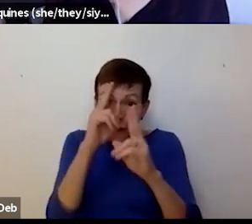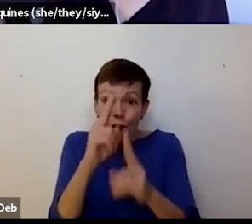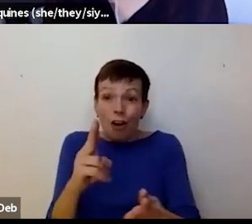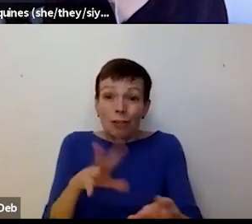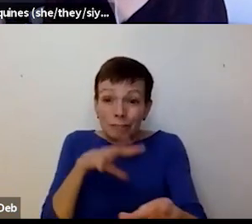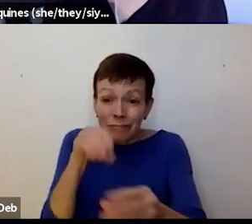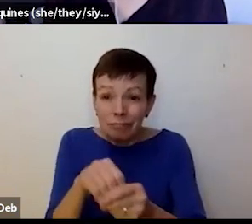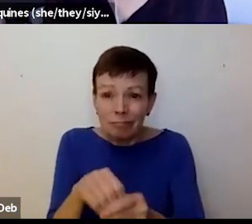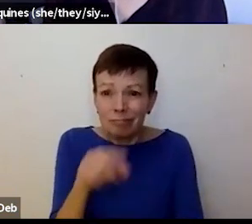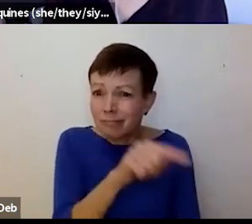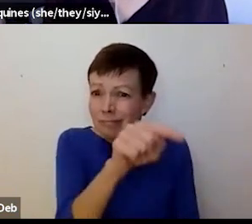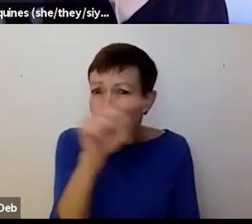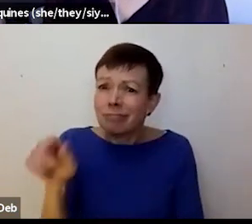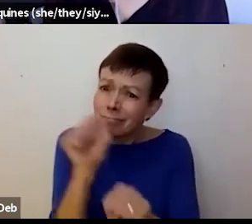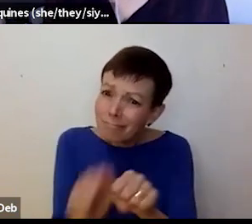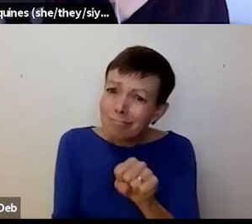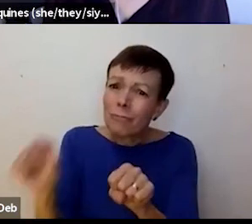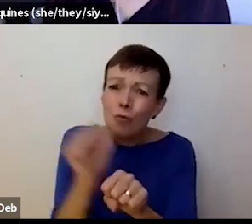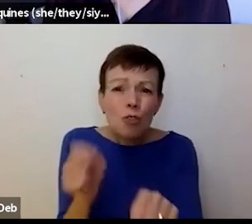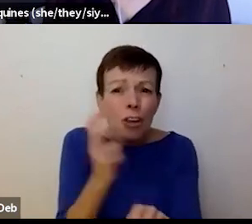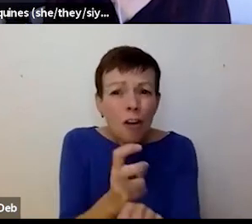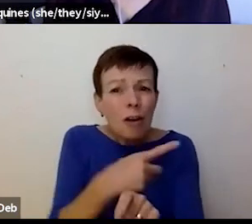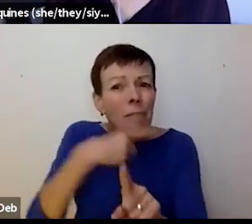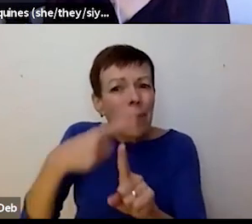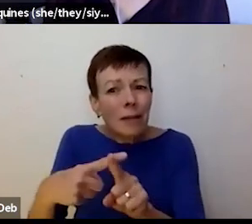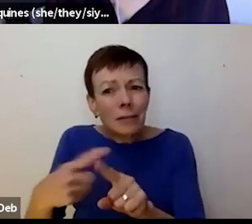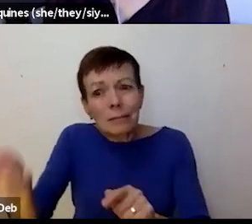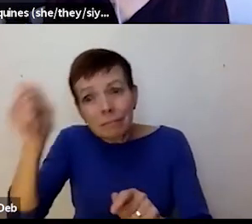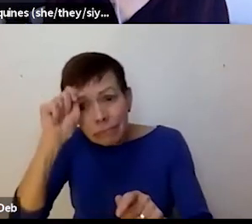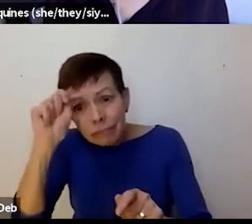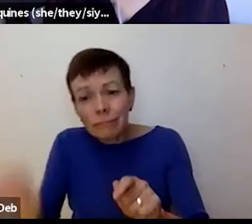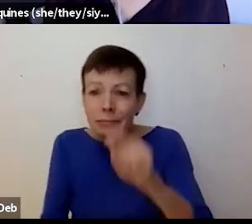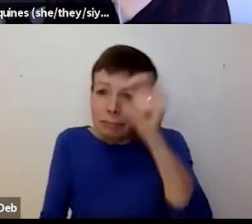doing this project, but other things in their communities, and, you know, like enriching every